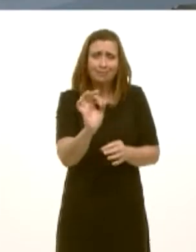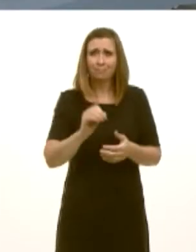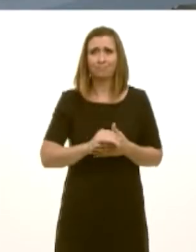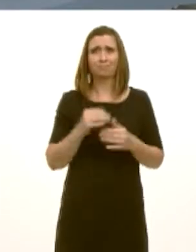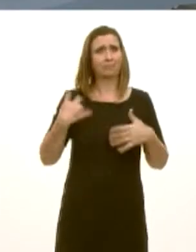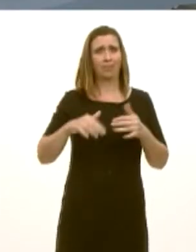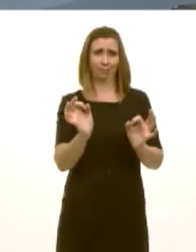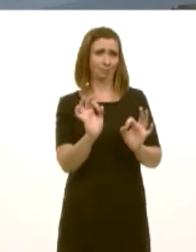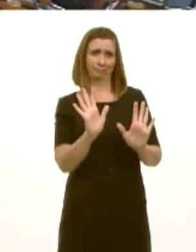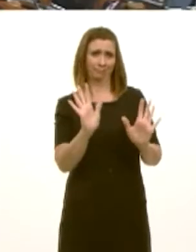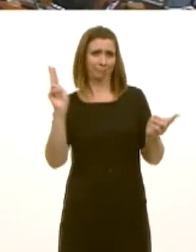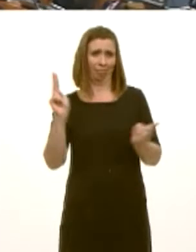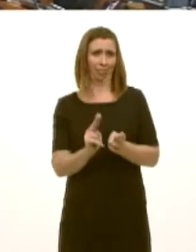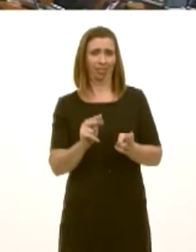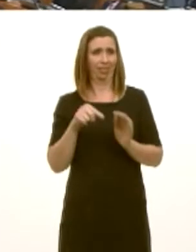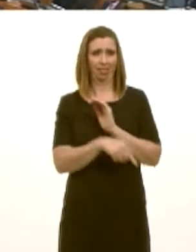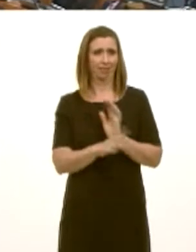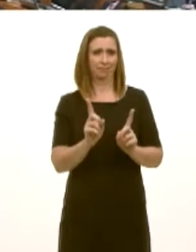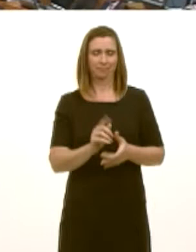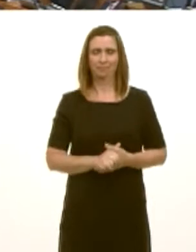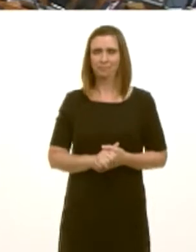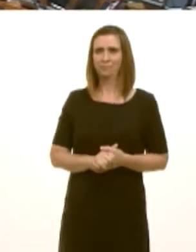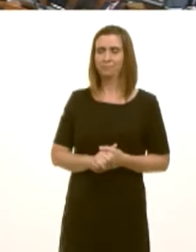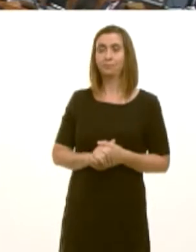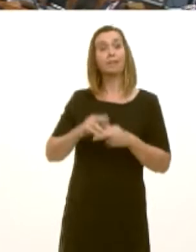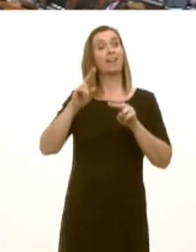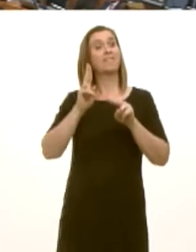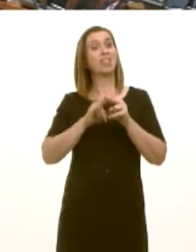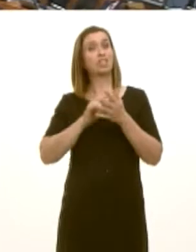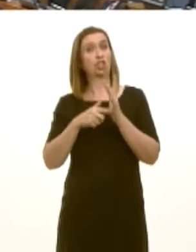Llyr Gruffydd: Flintshire, of course, is in a unique position in terms of being able to